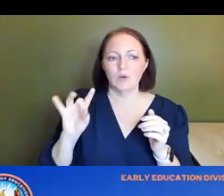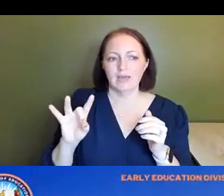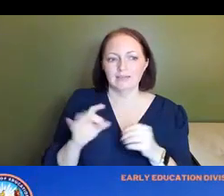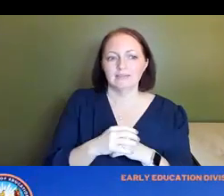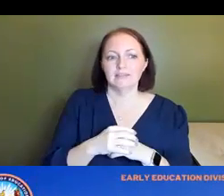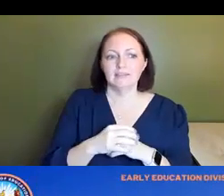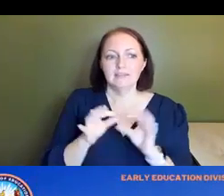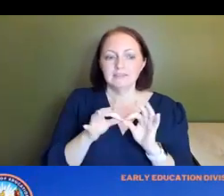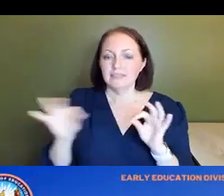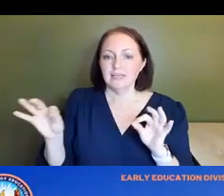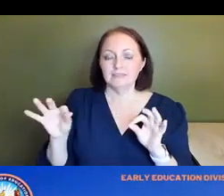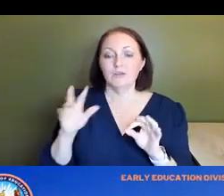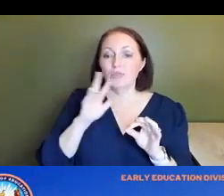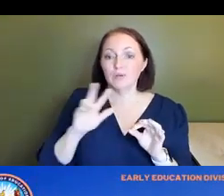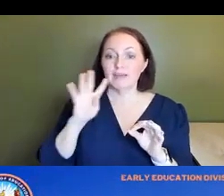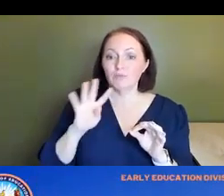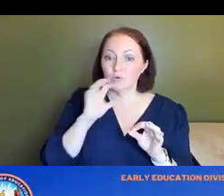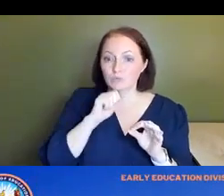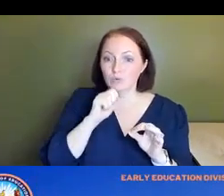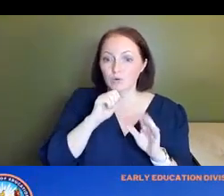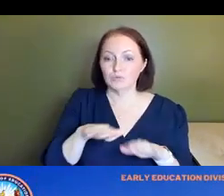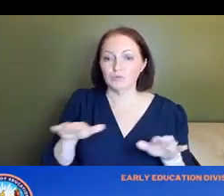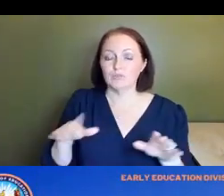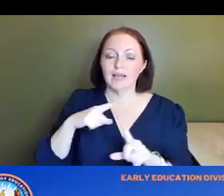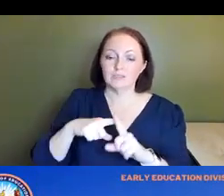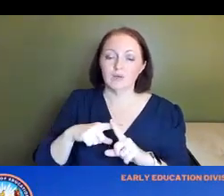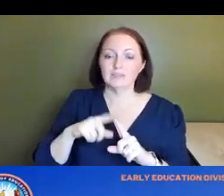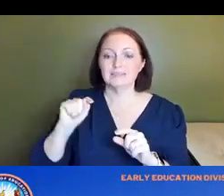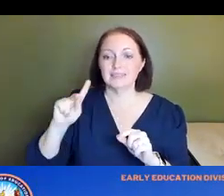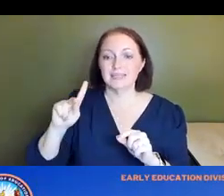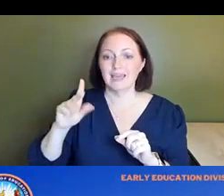that three- and four-year-old children as well as TK and Kindergarten aged children